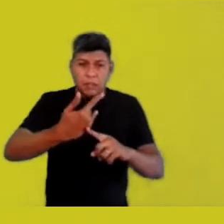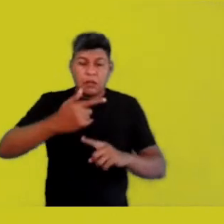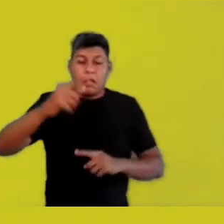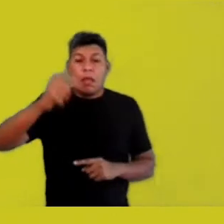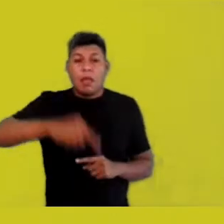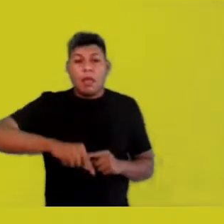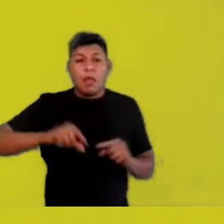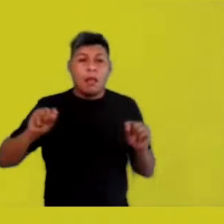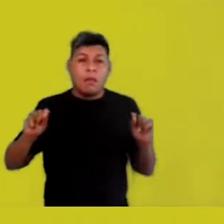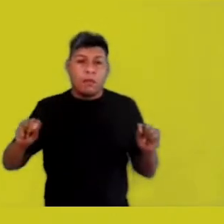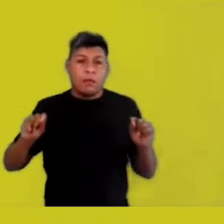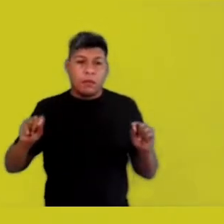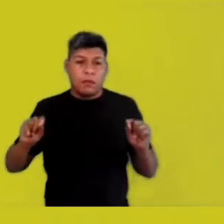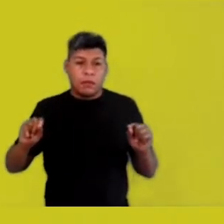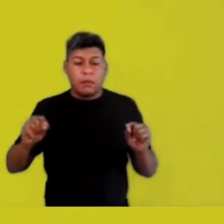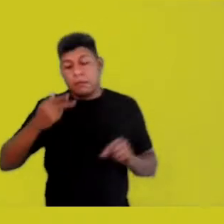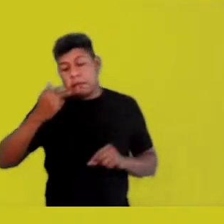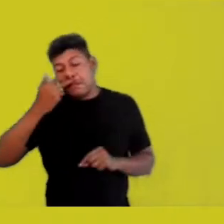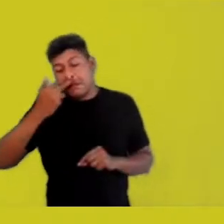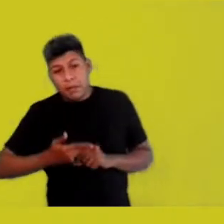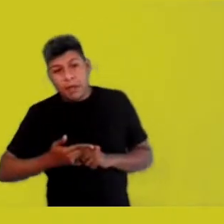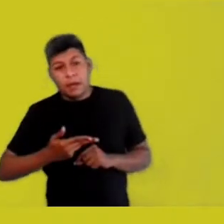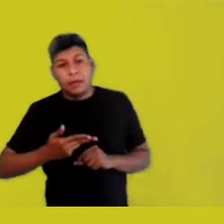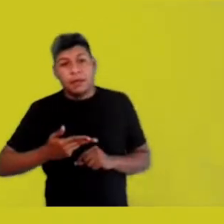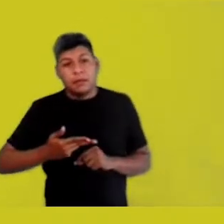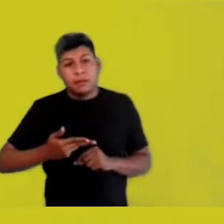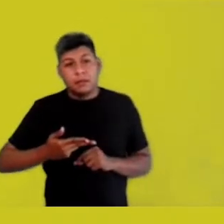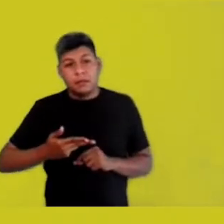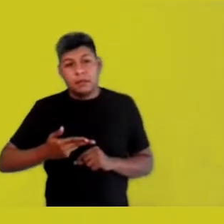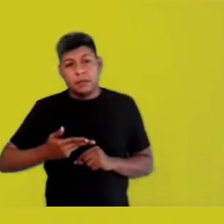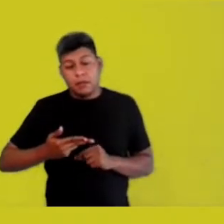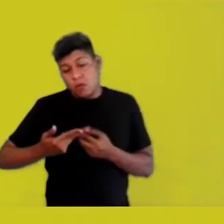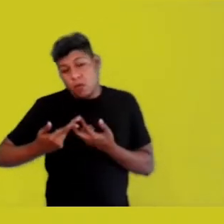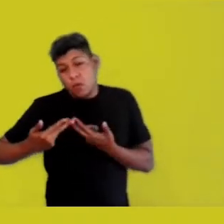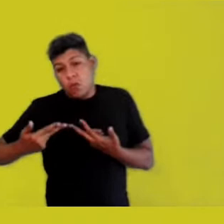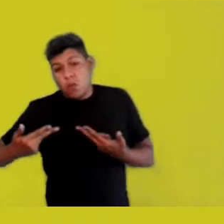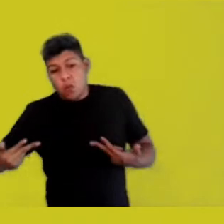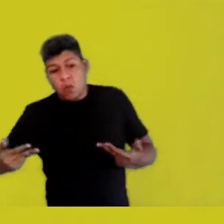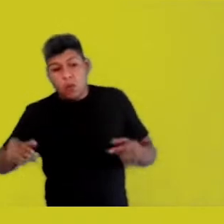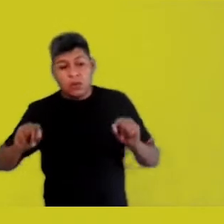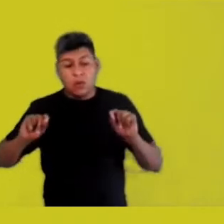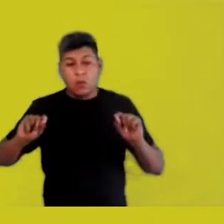seems to be an interpretation of displacements,